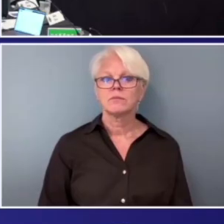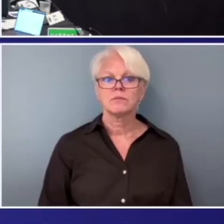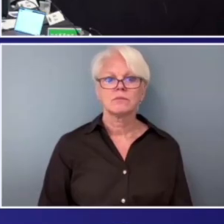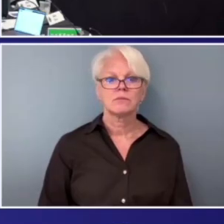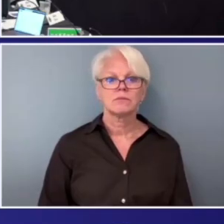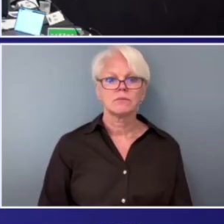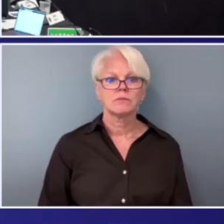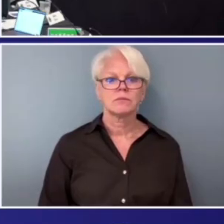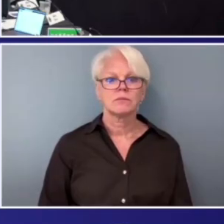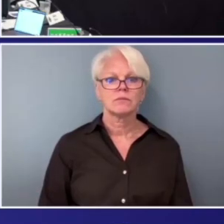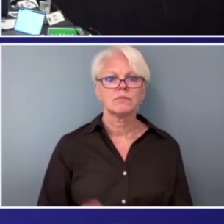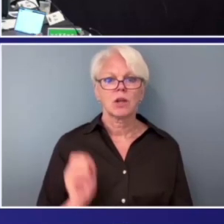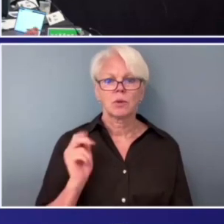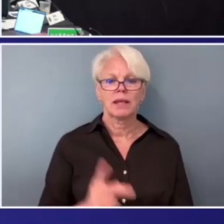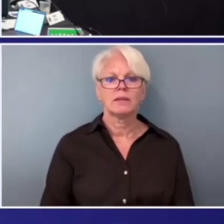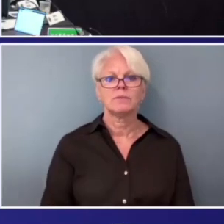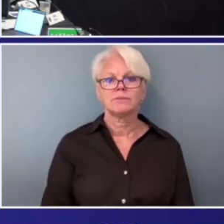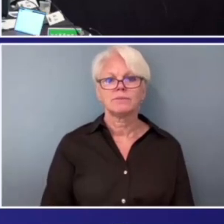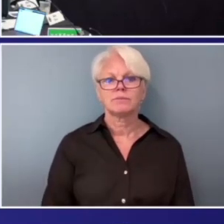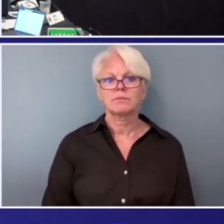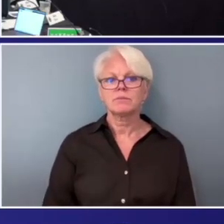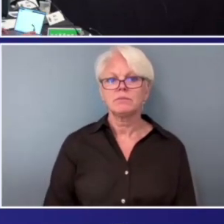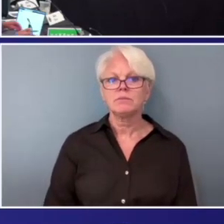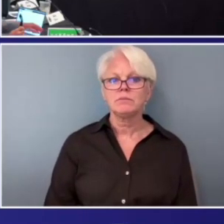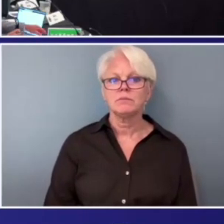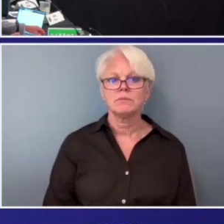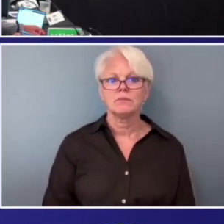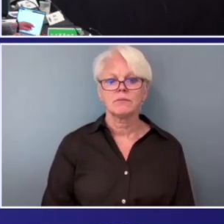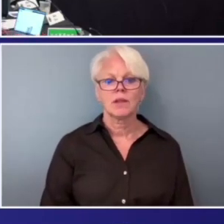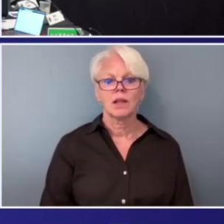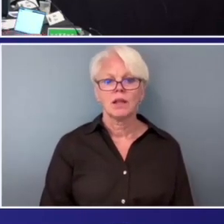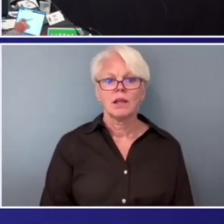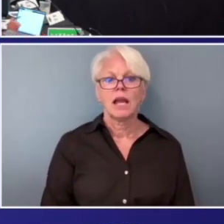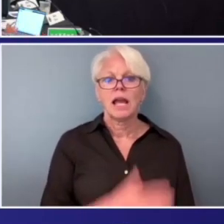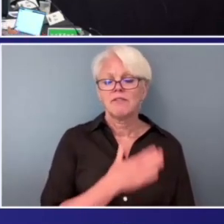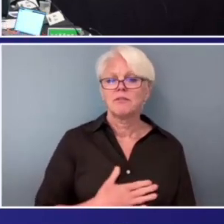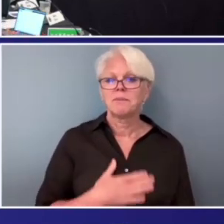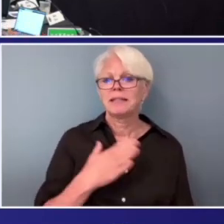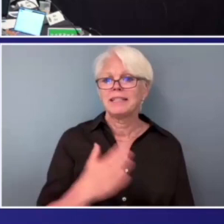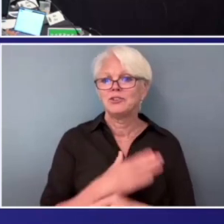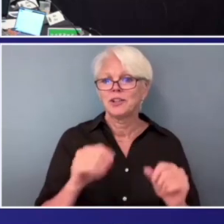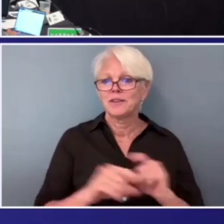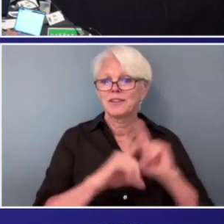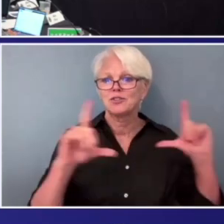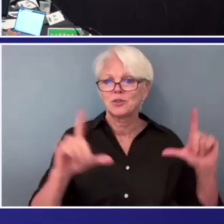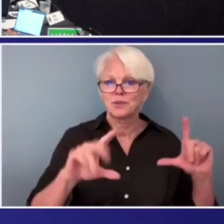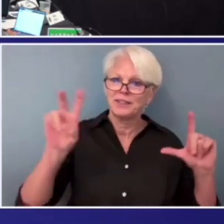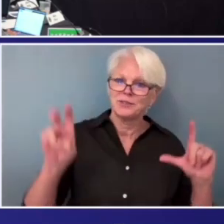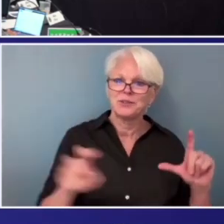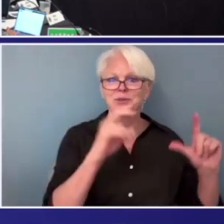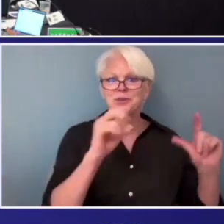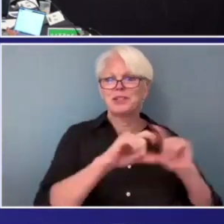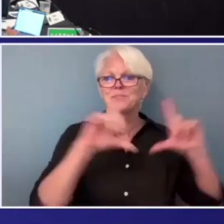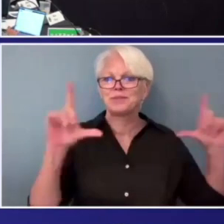Alright. If my screen sharer would be so kind as to switch that, which it's already happened,